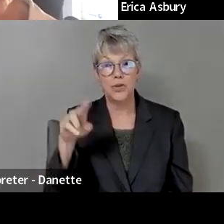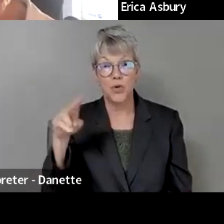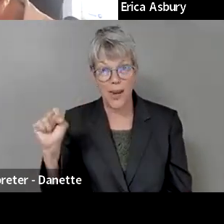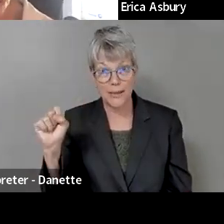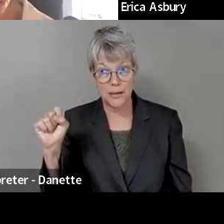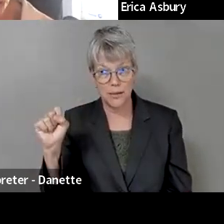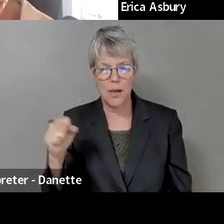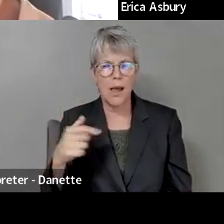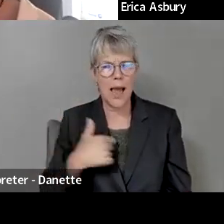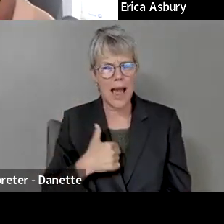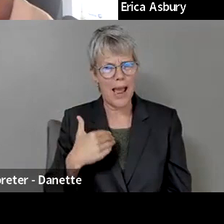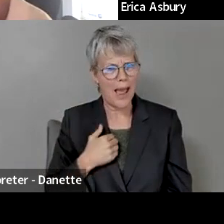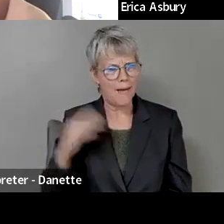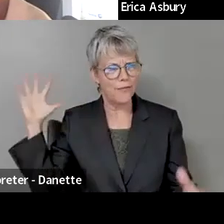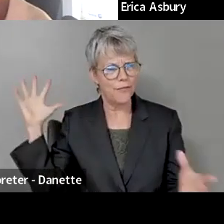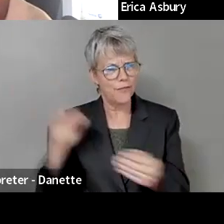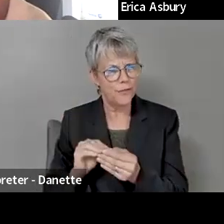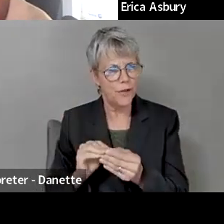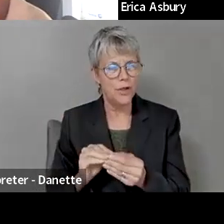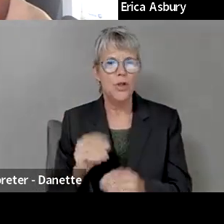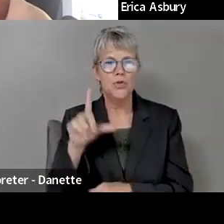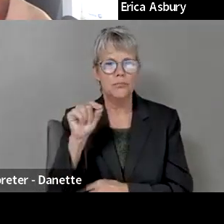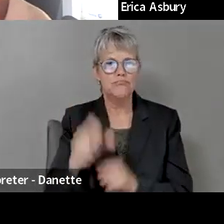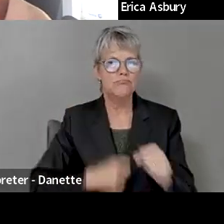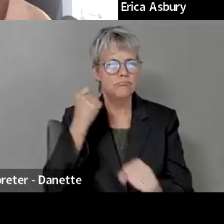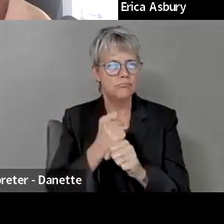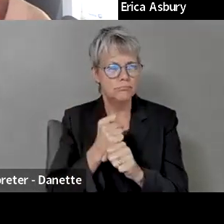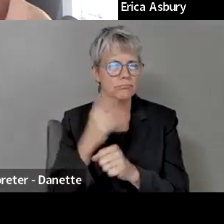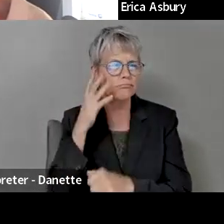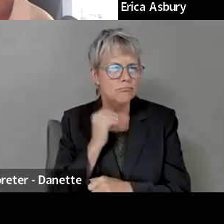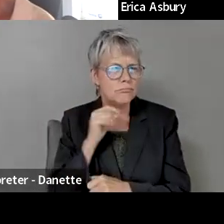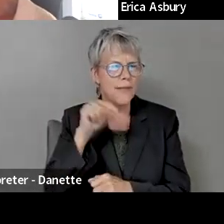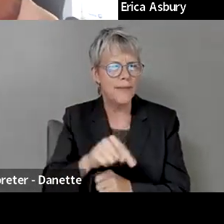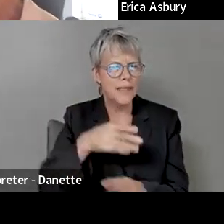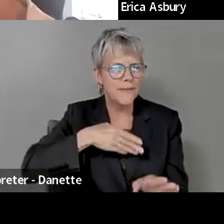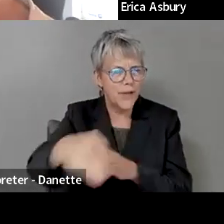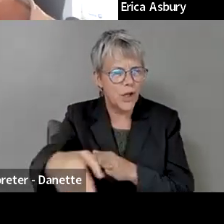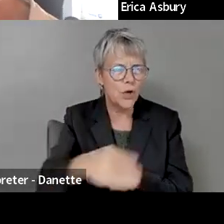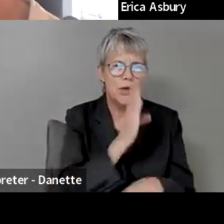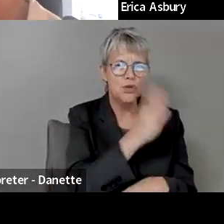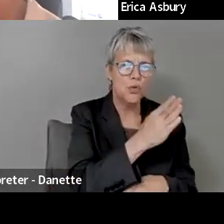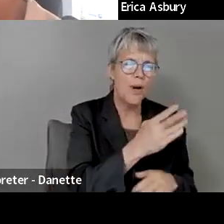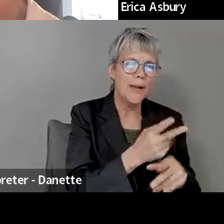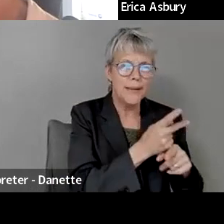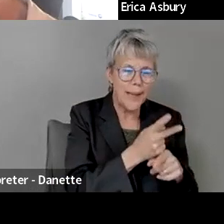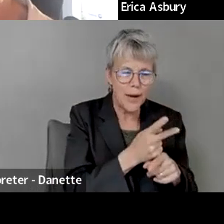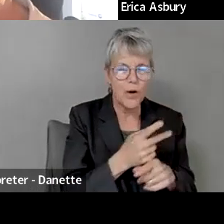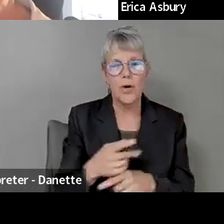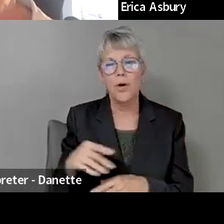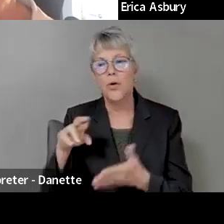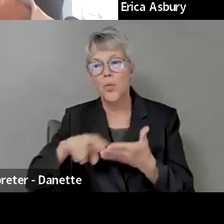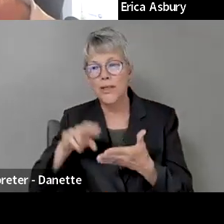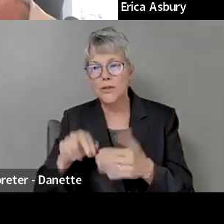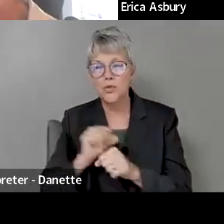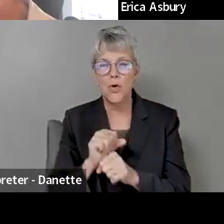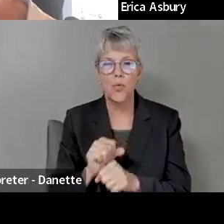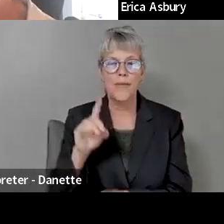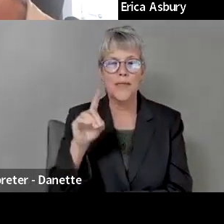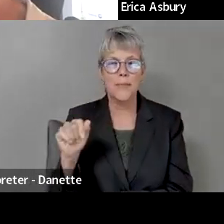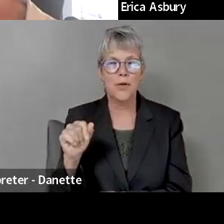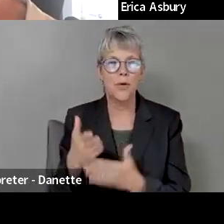Matt Herr (they): almost two decades of experience in this field that ranges from direct hair to research to working for disability rights, North Carolina, and then with the department.